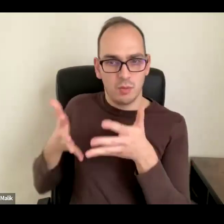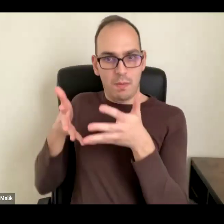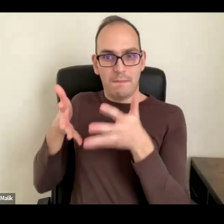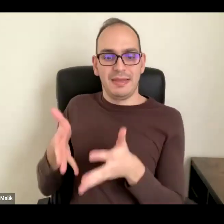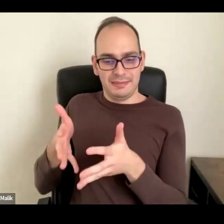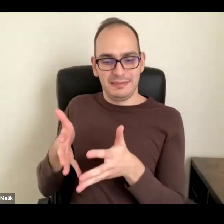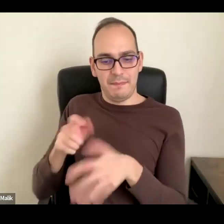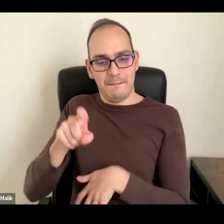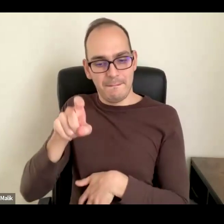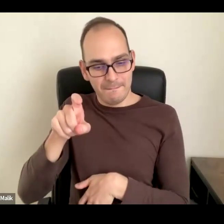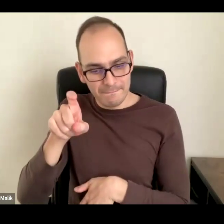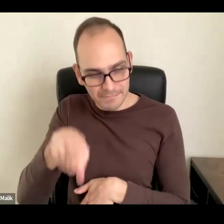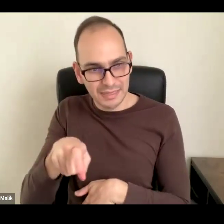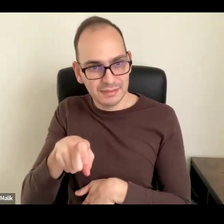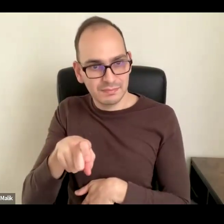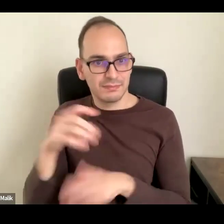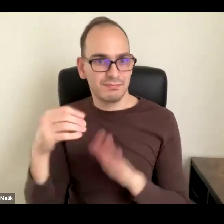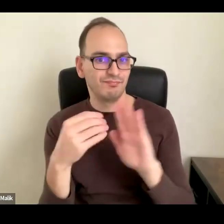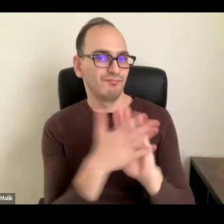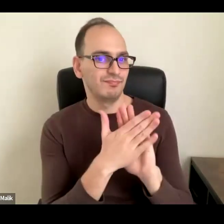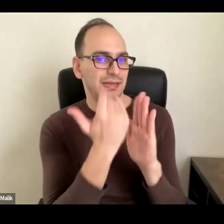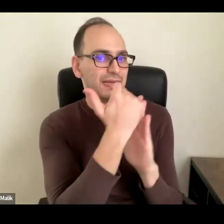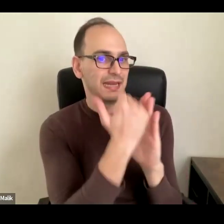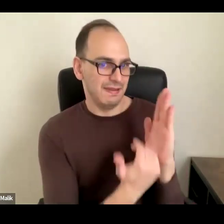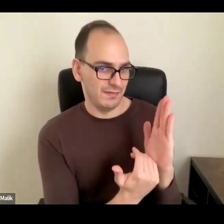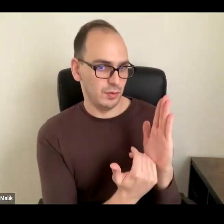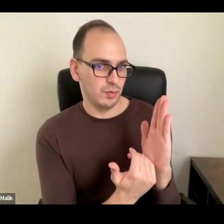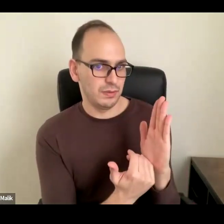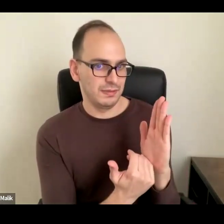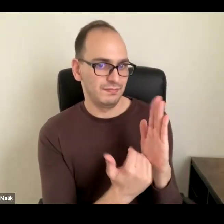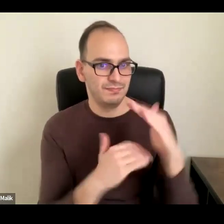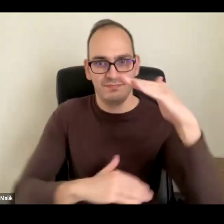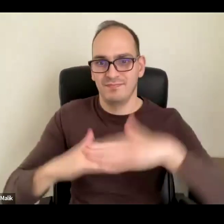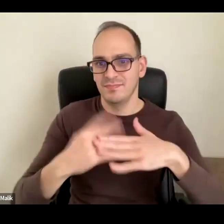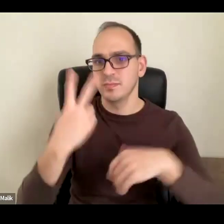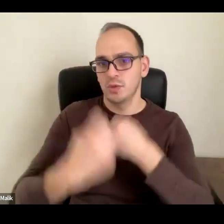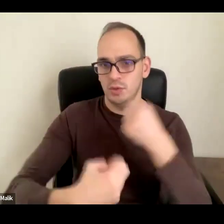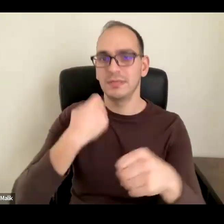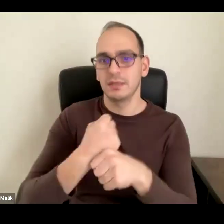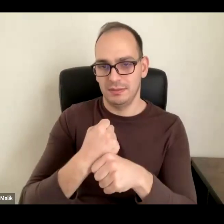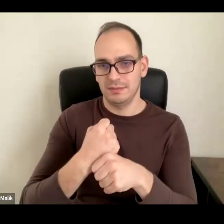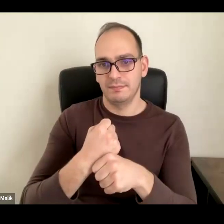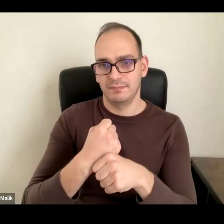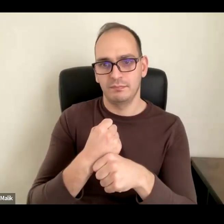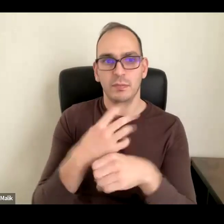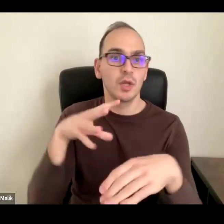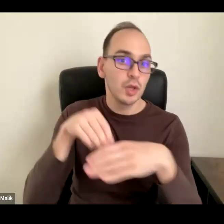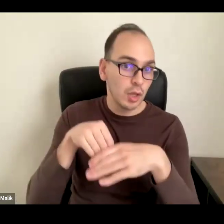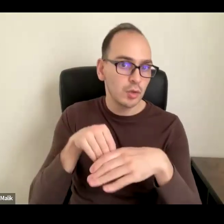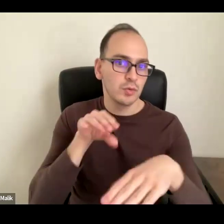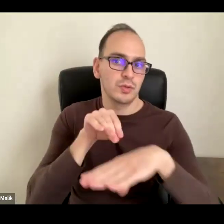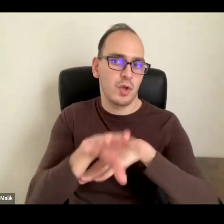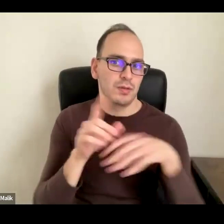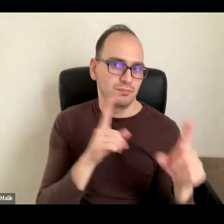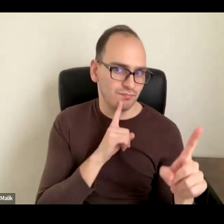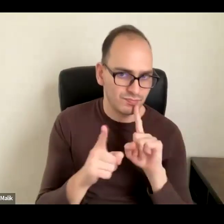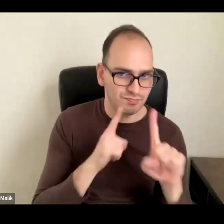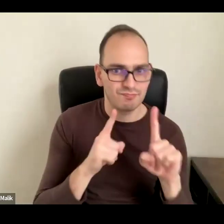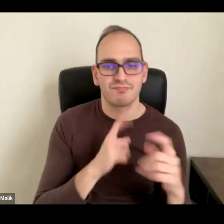um must be put into an inventory within 2 years and that includes consultation.